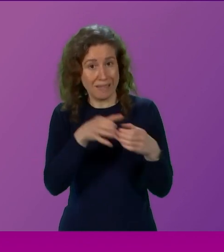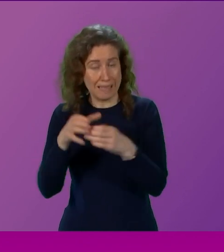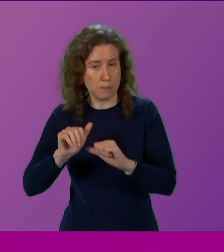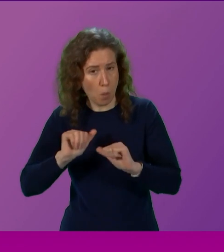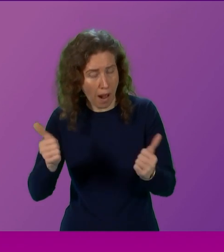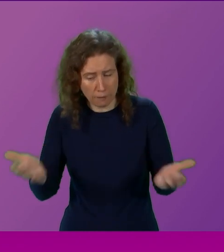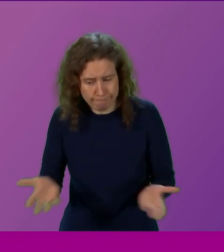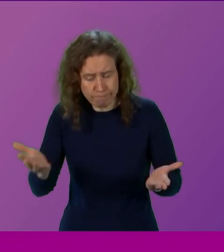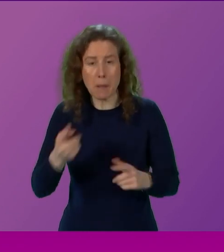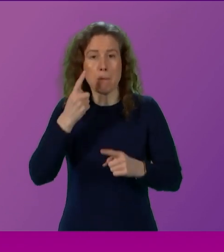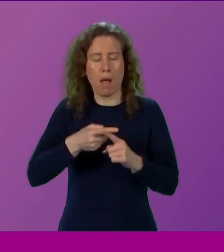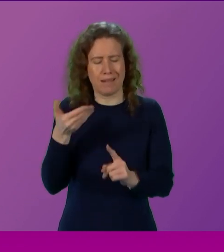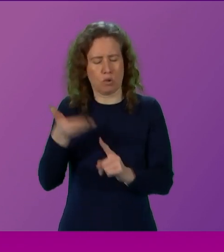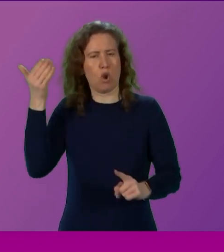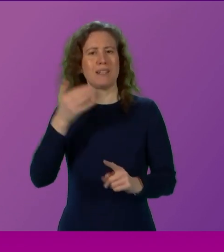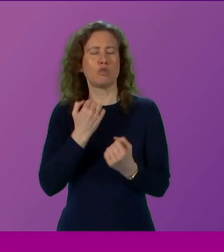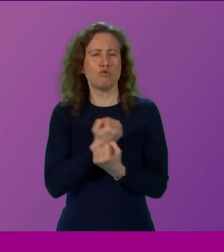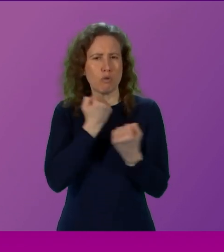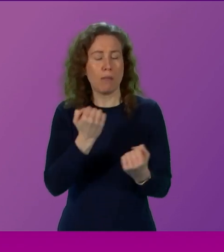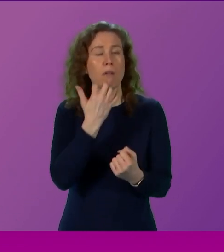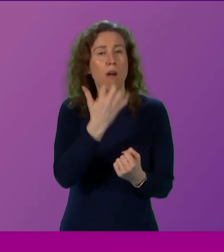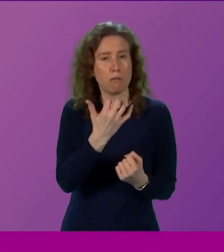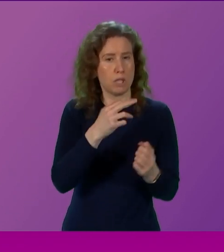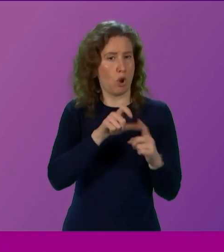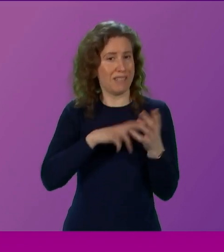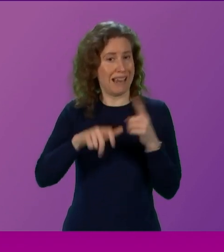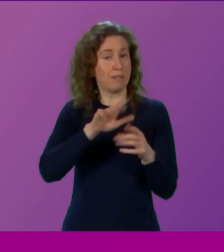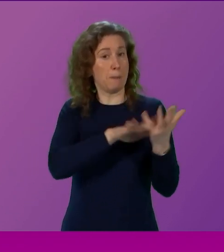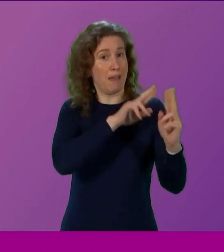the strength and courage of David’s parents, Rodger and Sharon, who have been instrumental